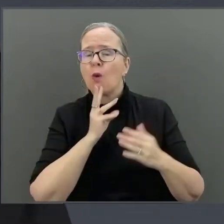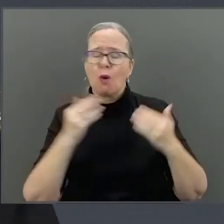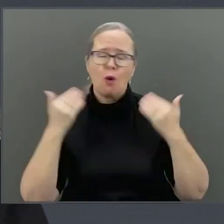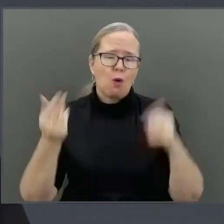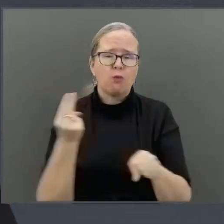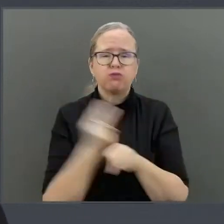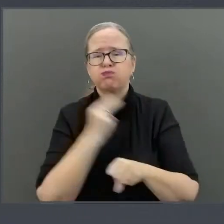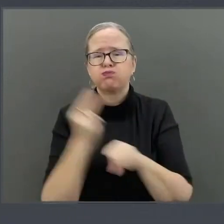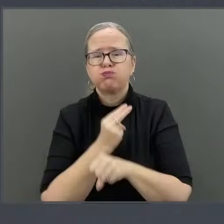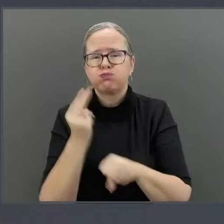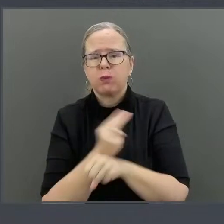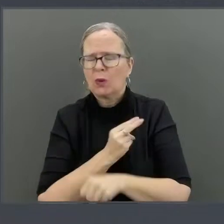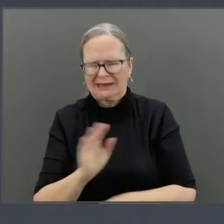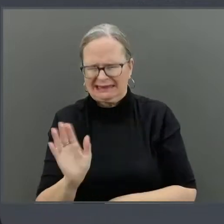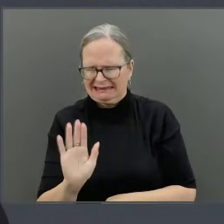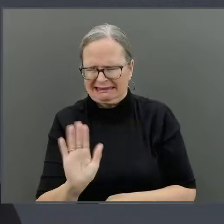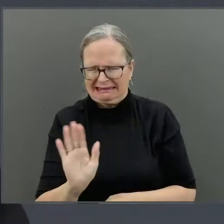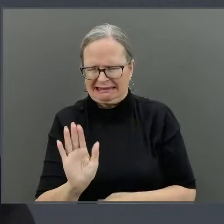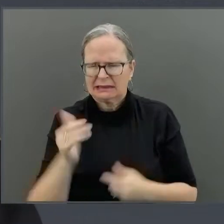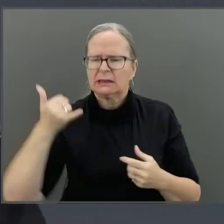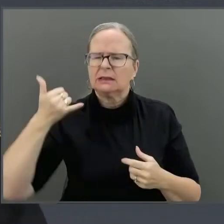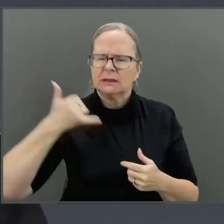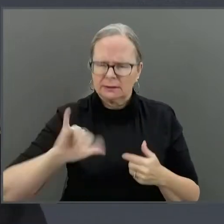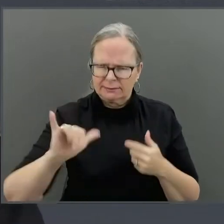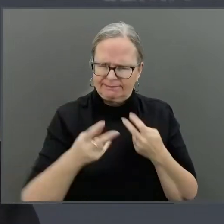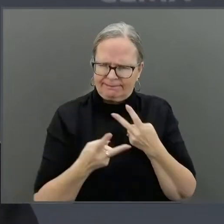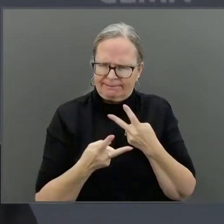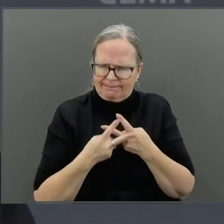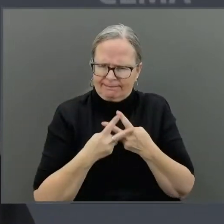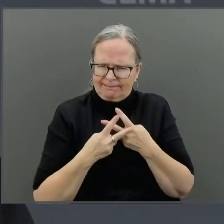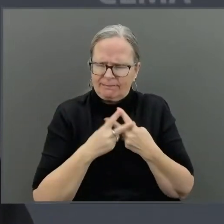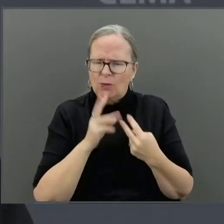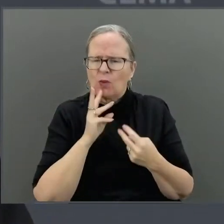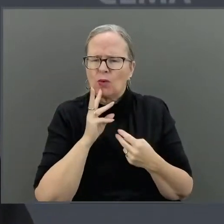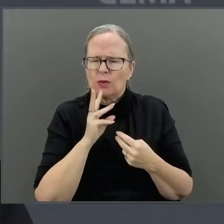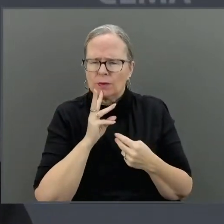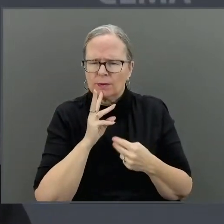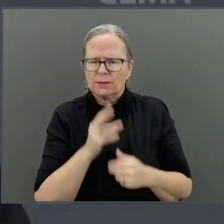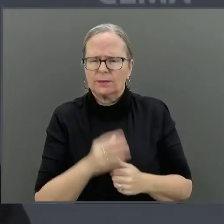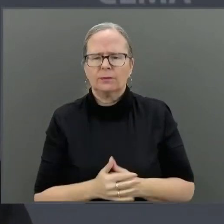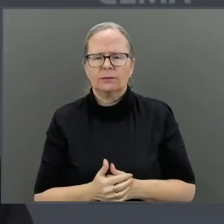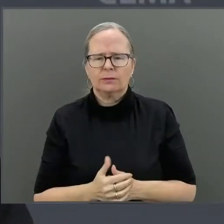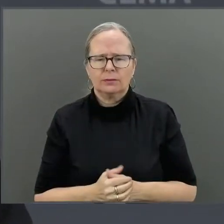been working closely with the Calgary construction industry to open two locations on the B River to